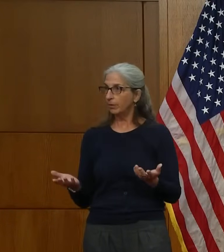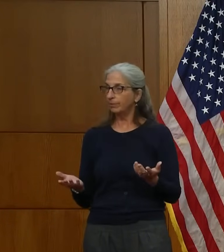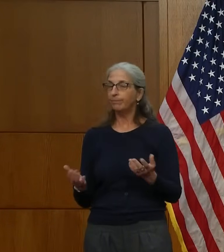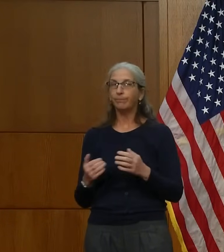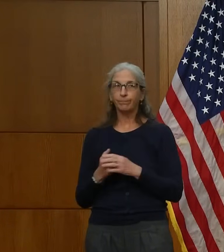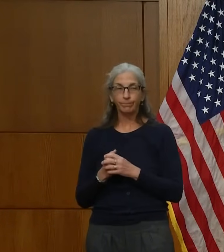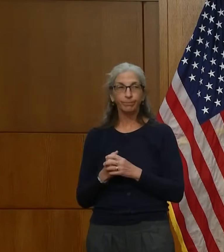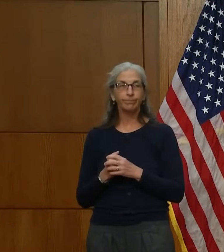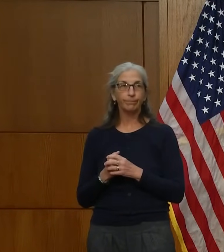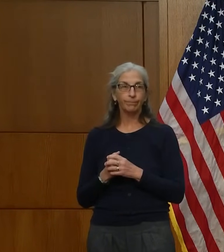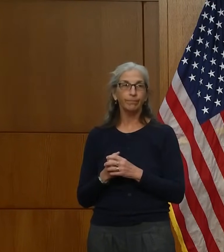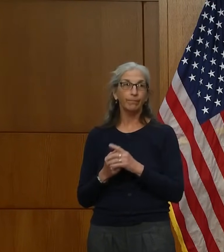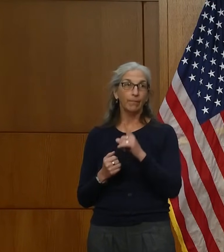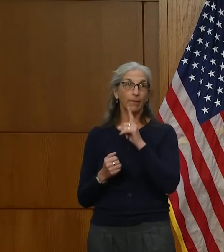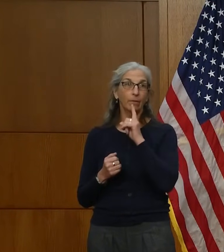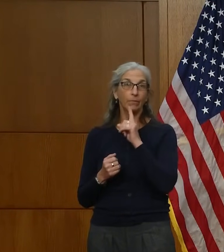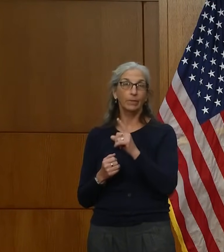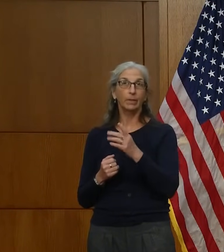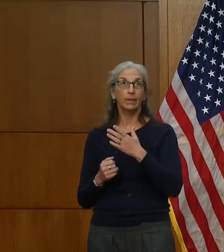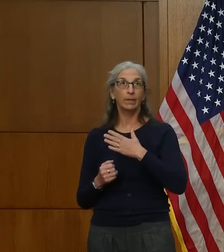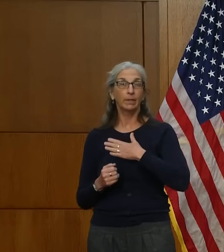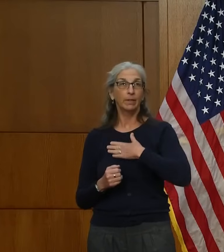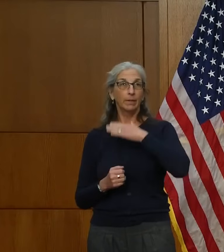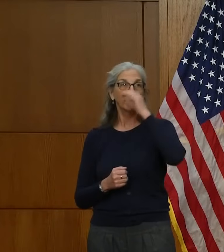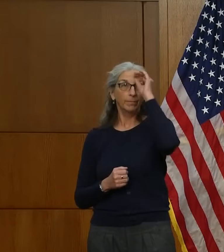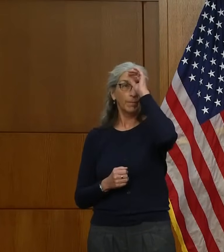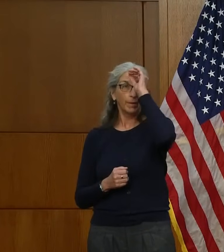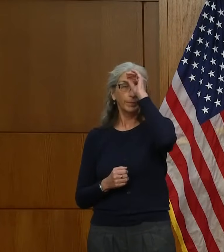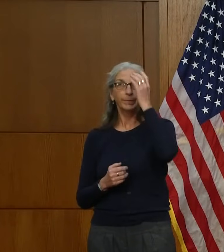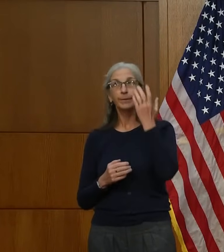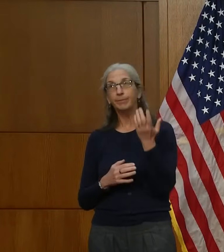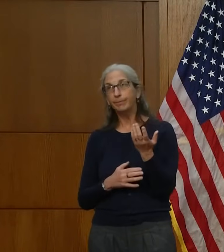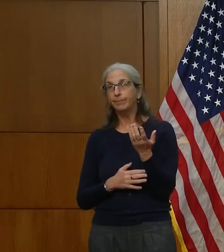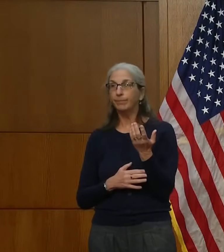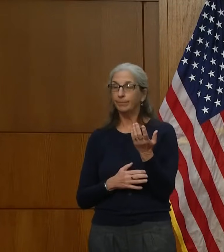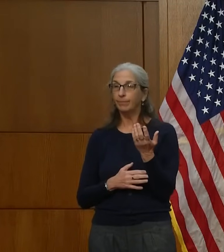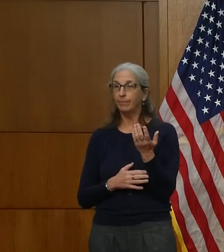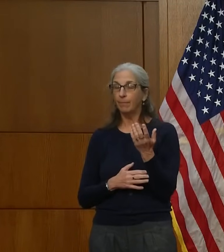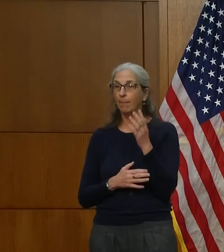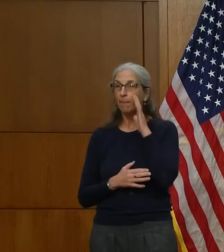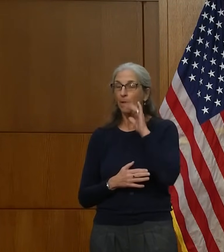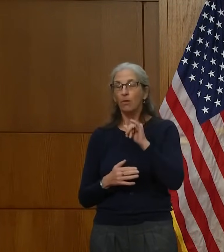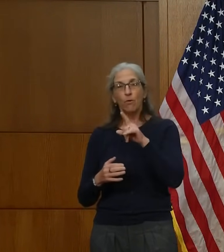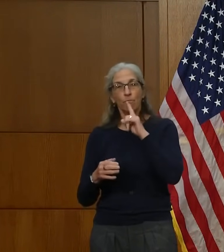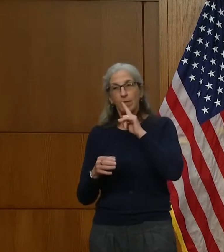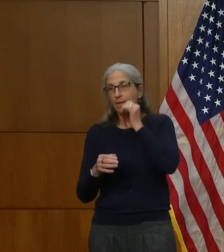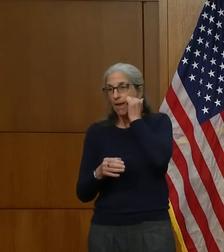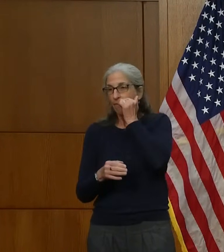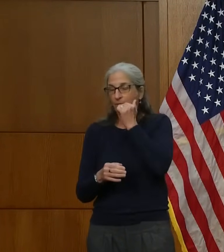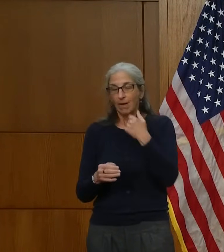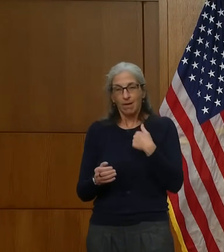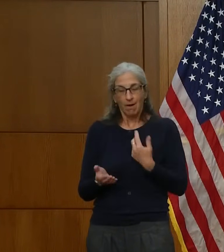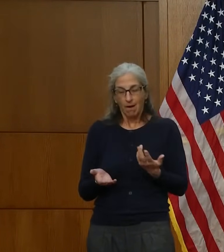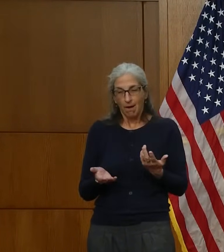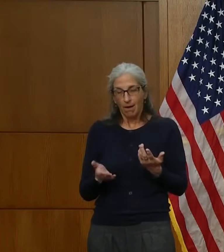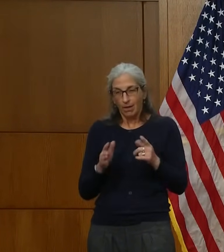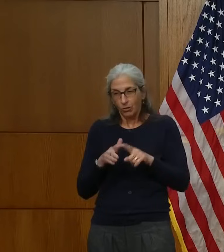AND WHAT MEASURES WE WOULD TAKE TWO TO MITIGATE THOSE INCREASED NUMBERS AND REALLY, THE WAY I